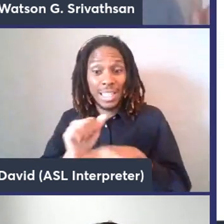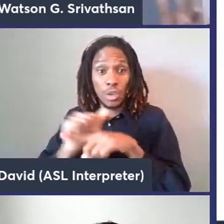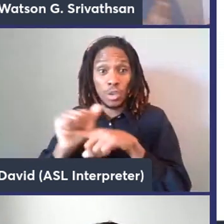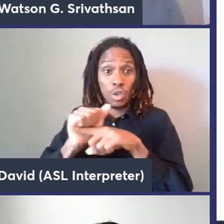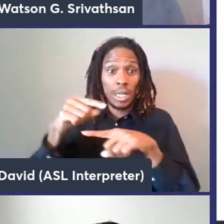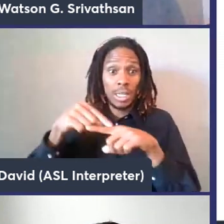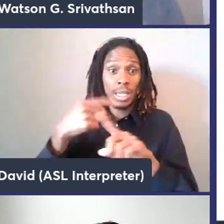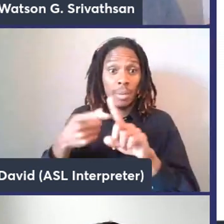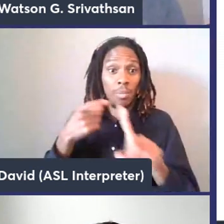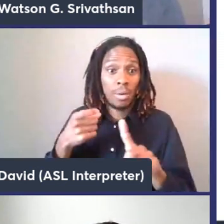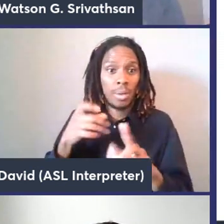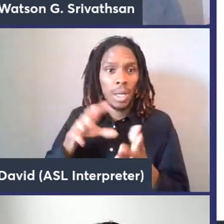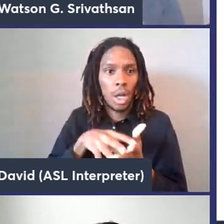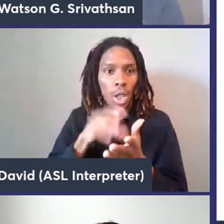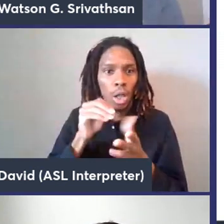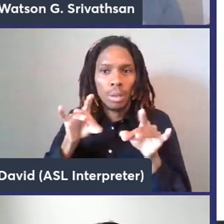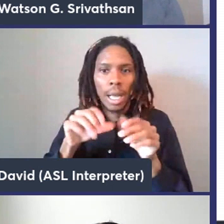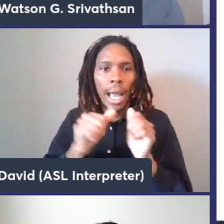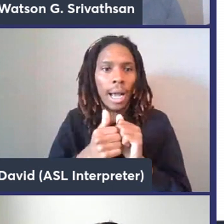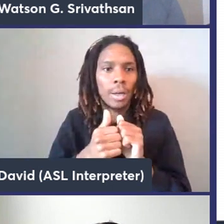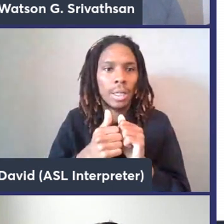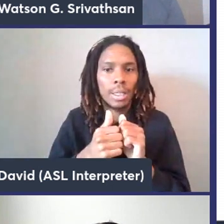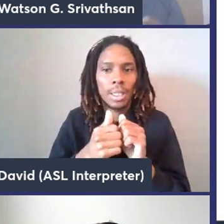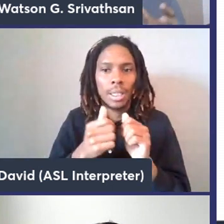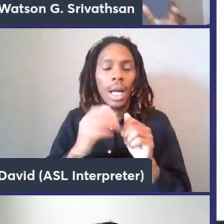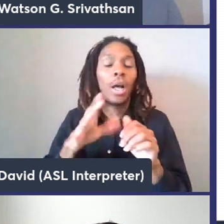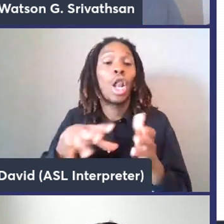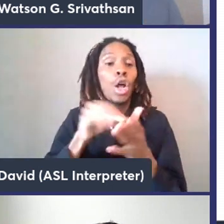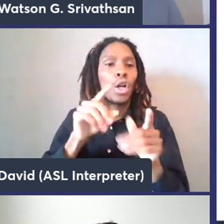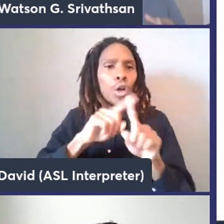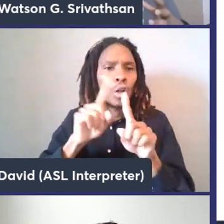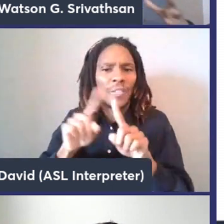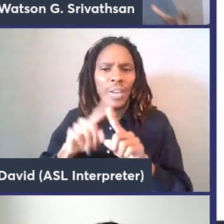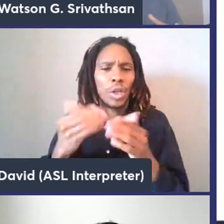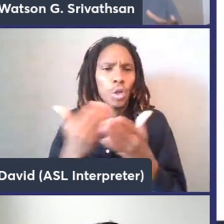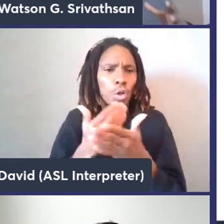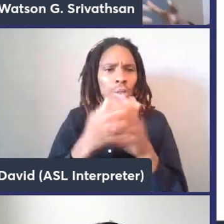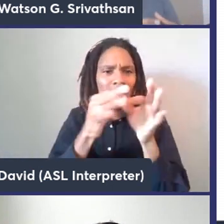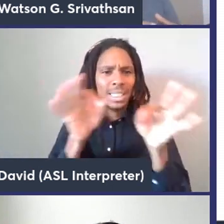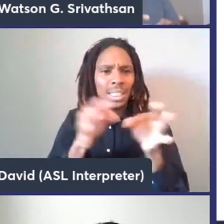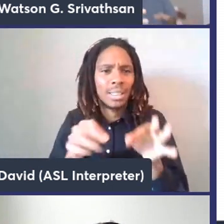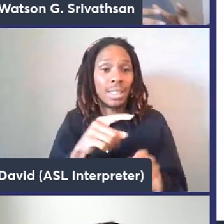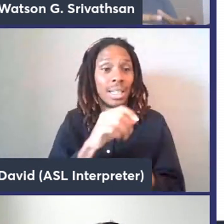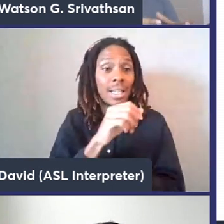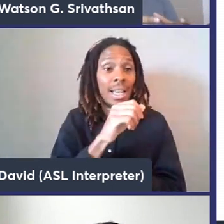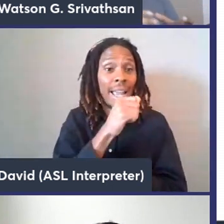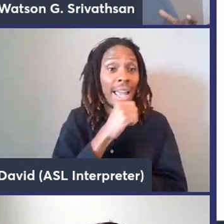from learning new ways of translating new sentences. In this case, Amazon Translator is general purpose,